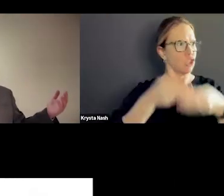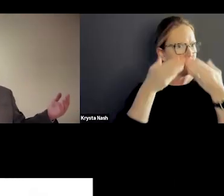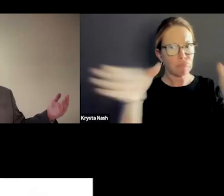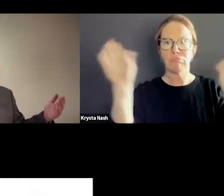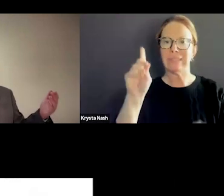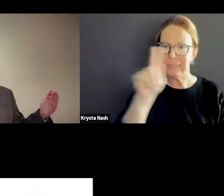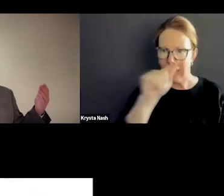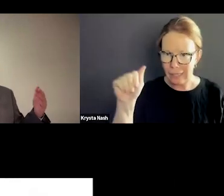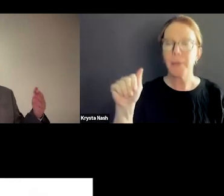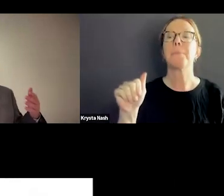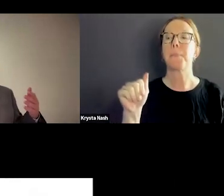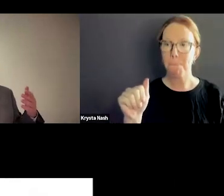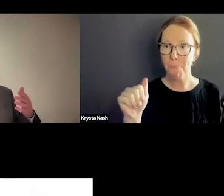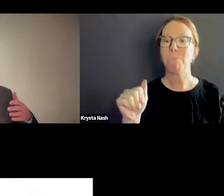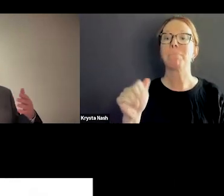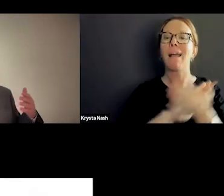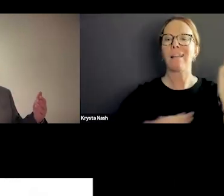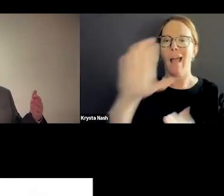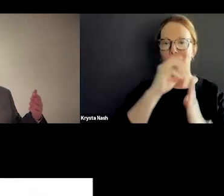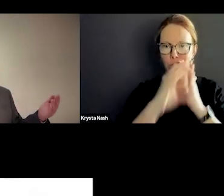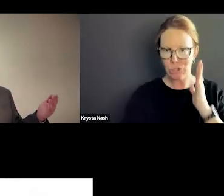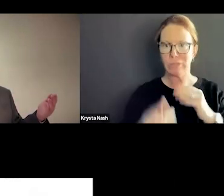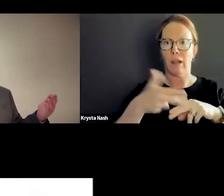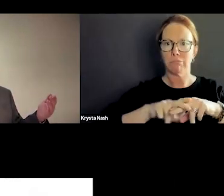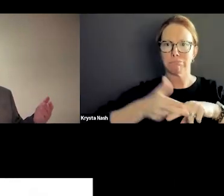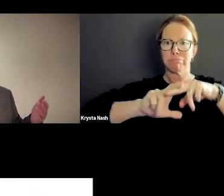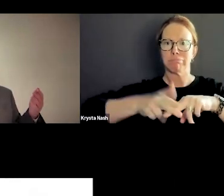what we find is that college students are increasing their use of cannabis use.